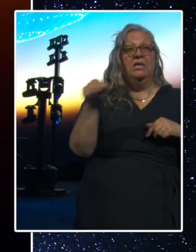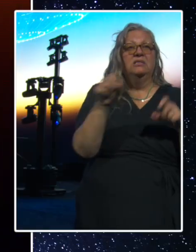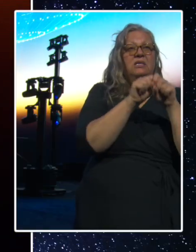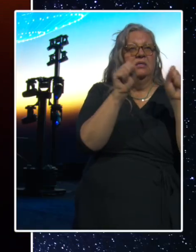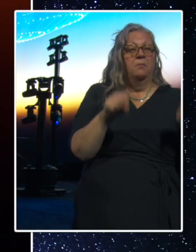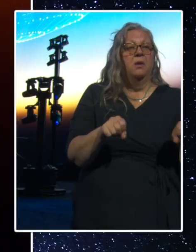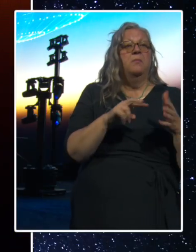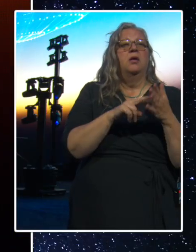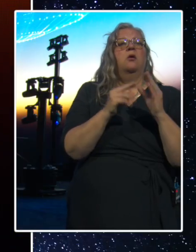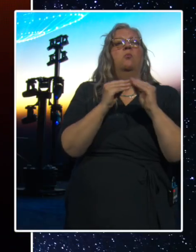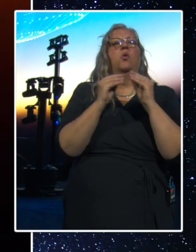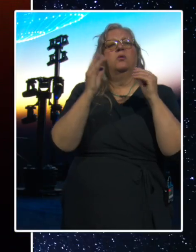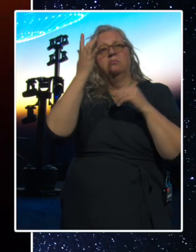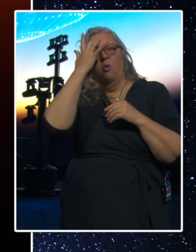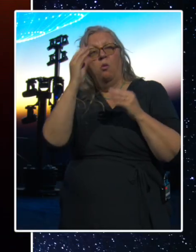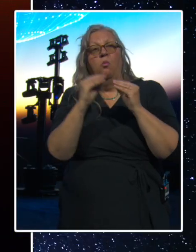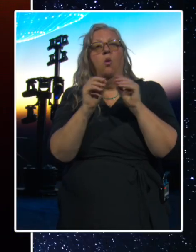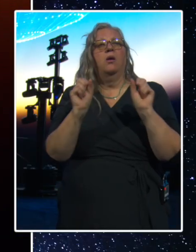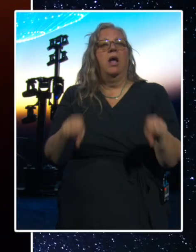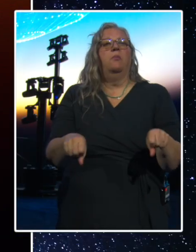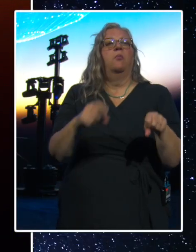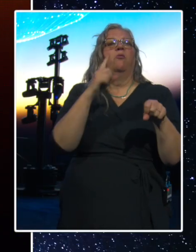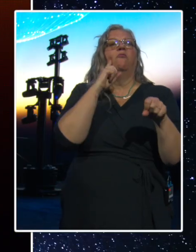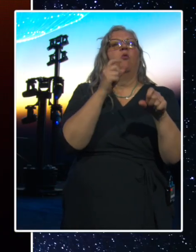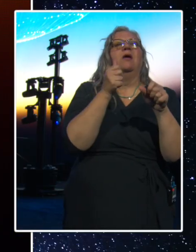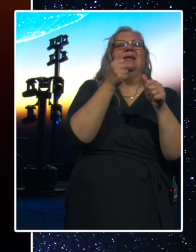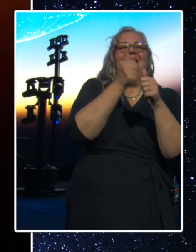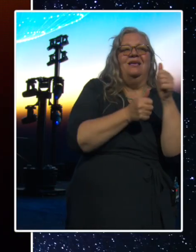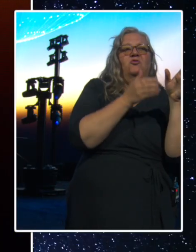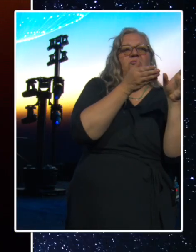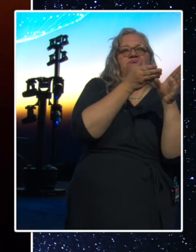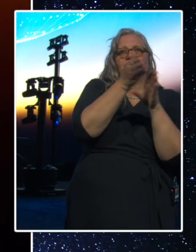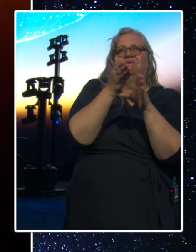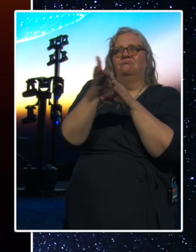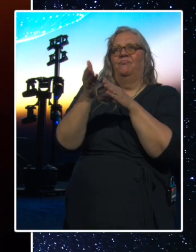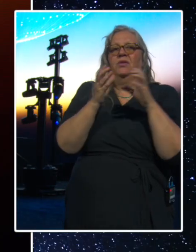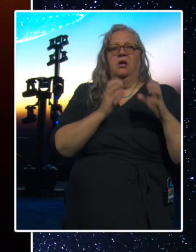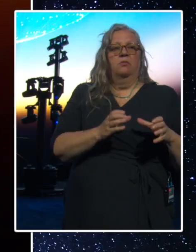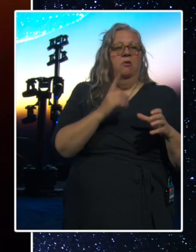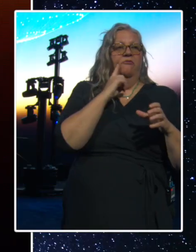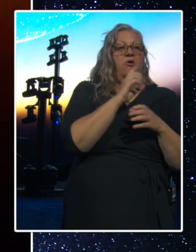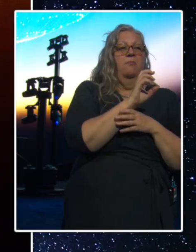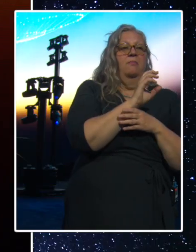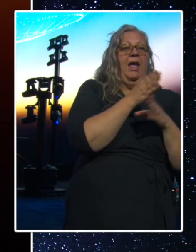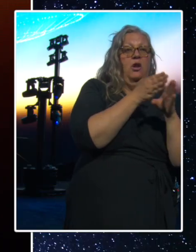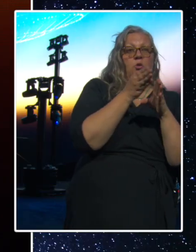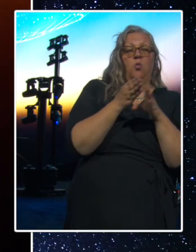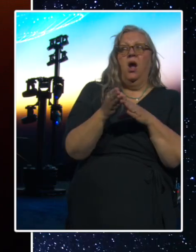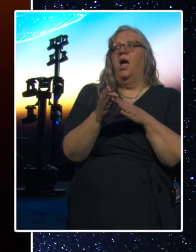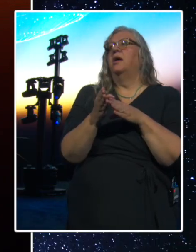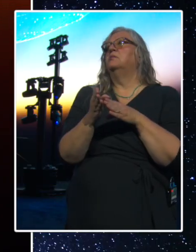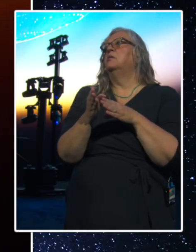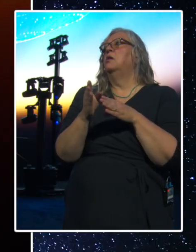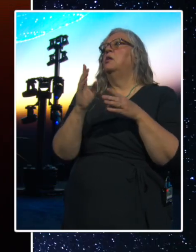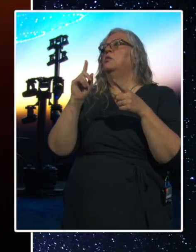translates into smarter, more capable solutions for every customer. From enterprise to exascale,